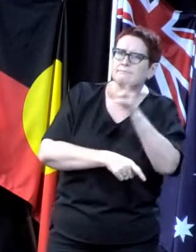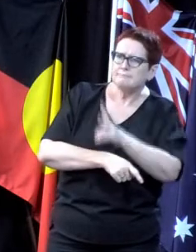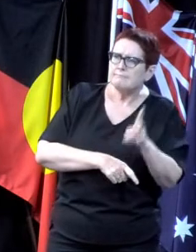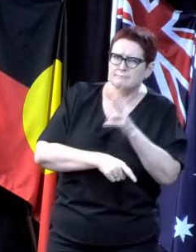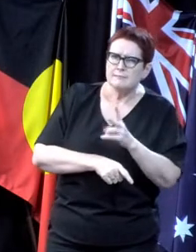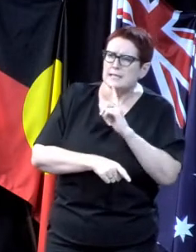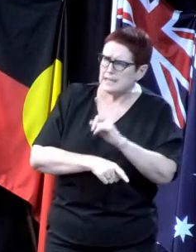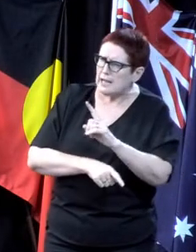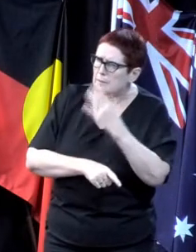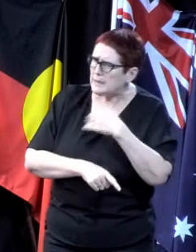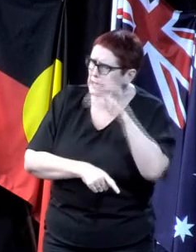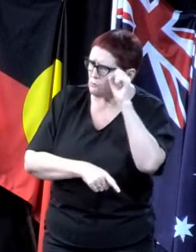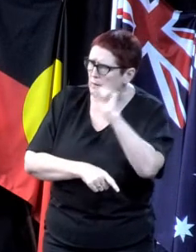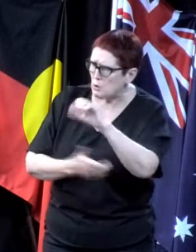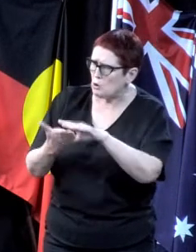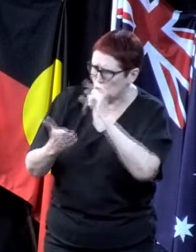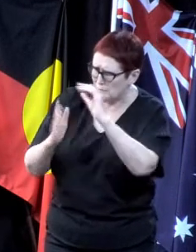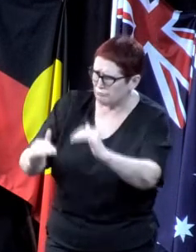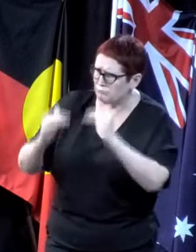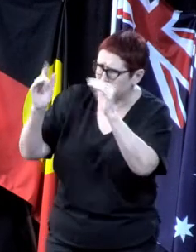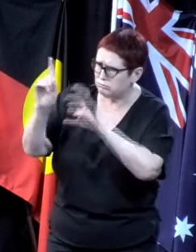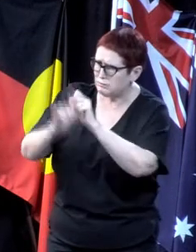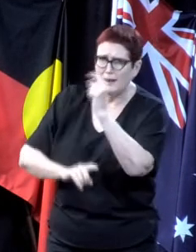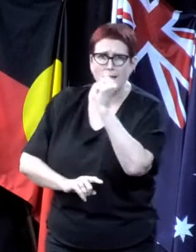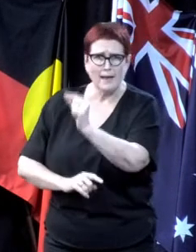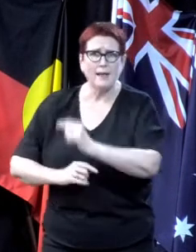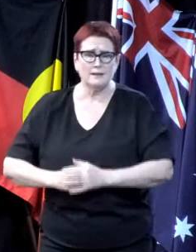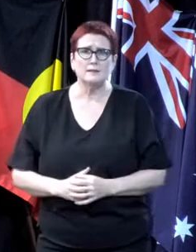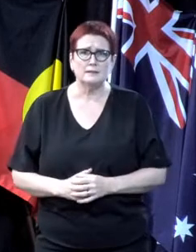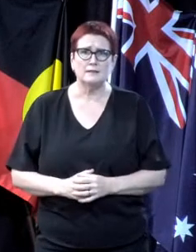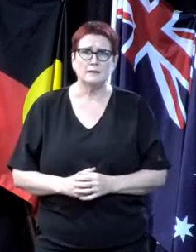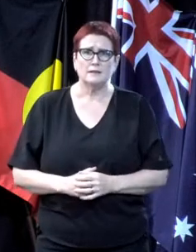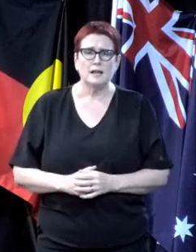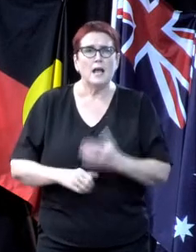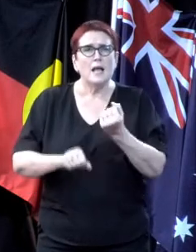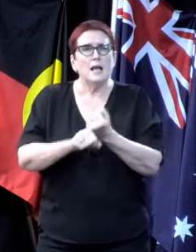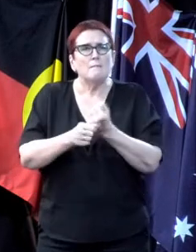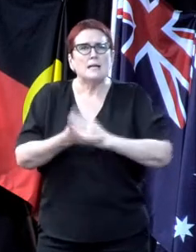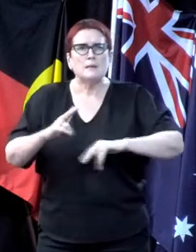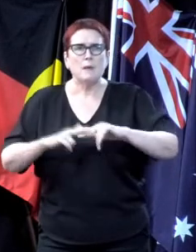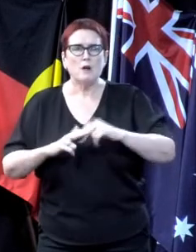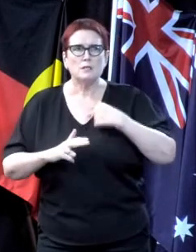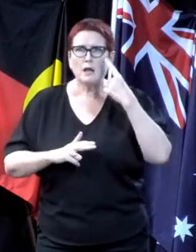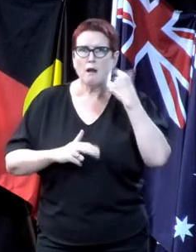achieving high expectations, and it also opens a world for parents about what might be possible for their young people with disability.